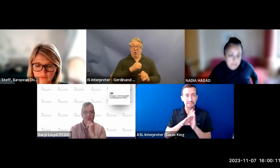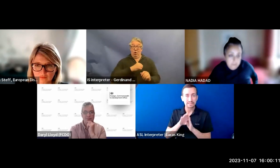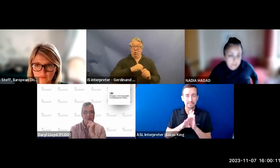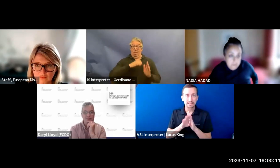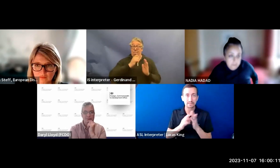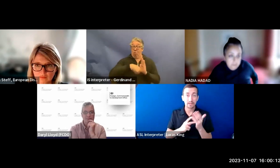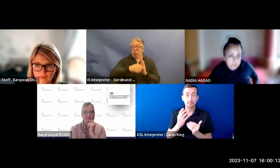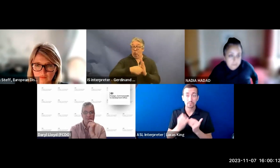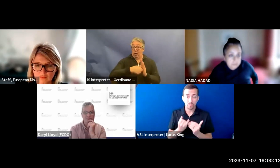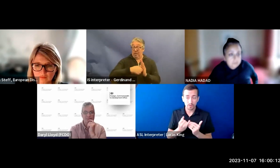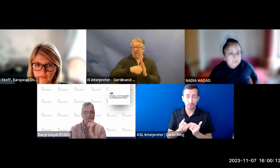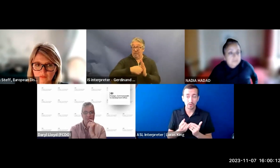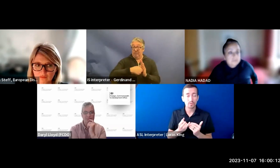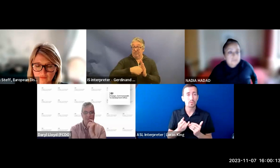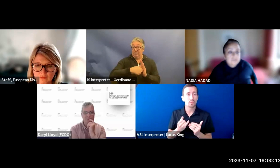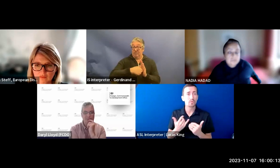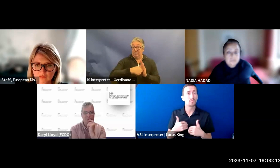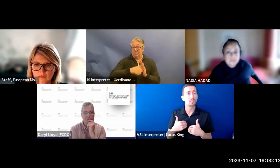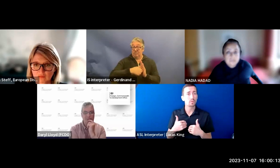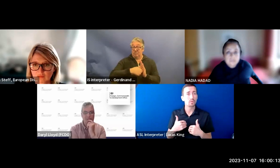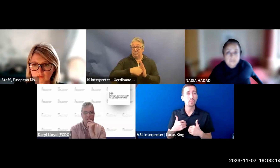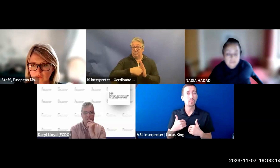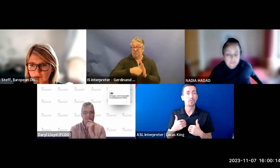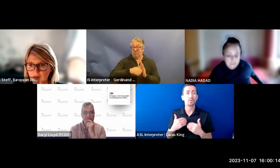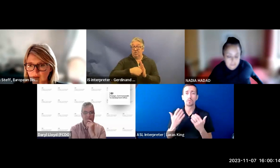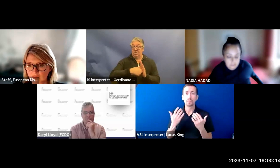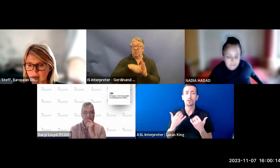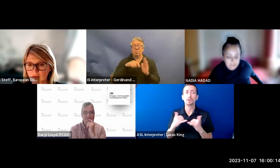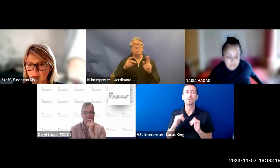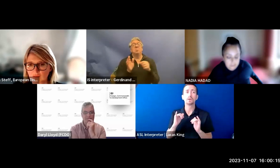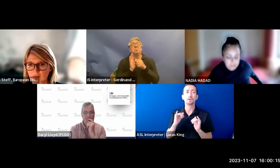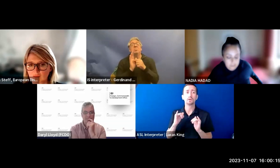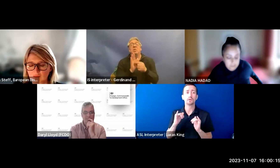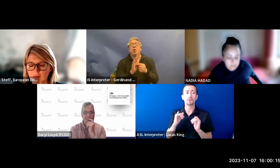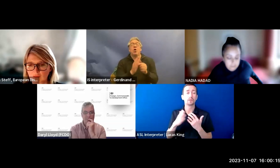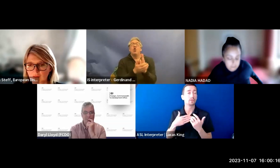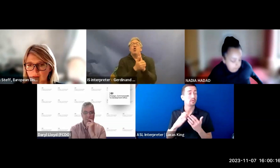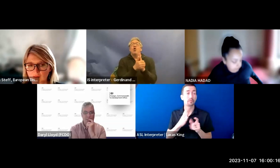be that in a skills development or control sector,